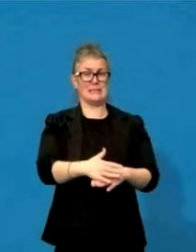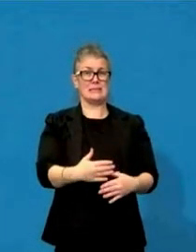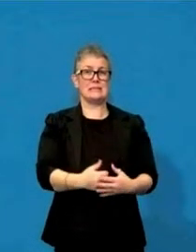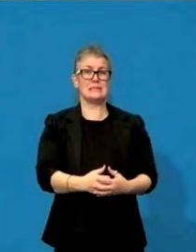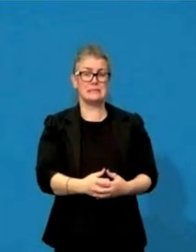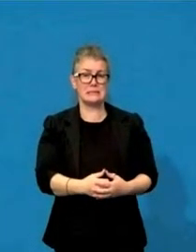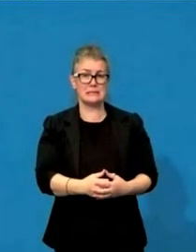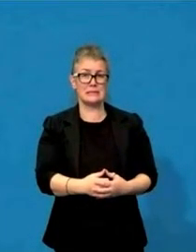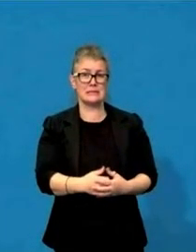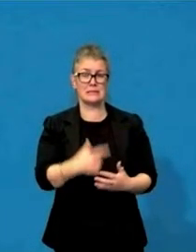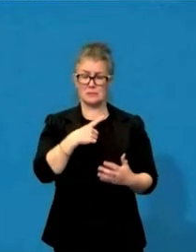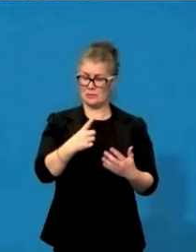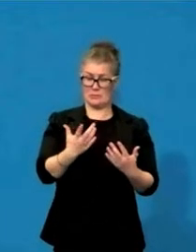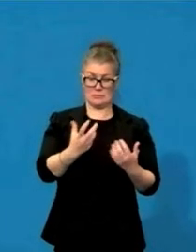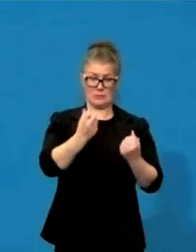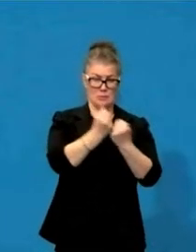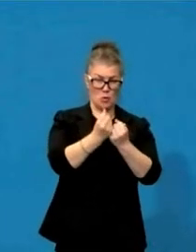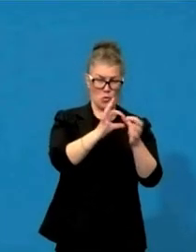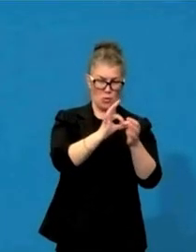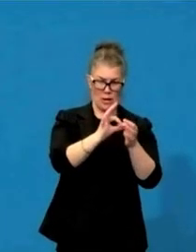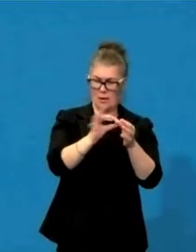coordinator, then you got the plan manager, then you've got the NDIA.